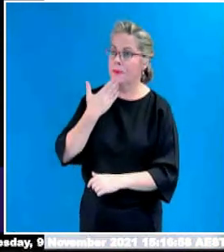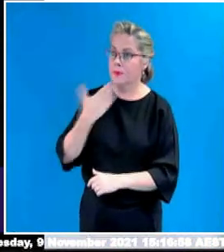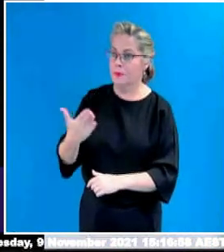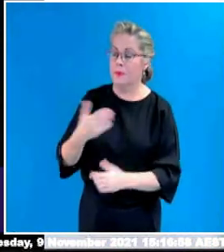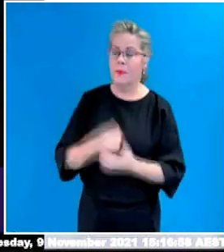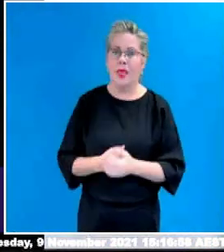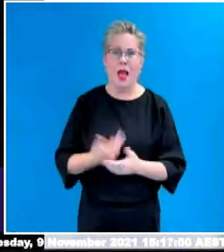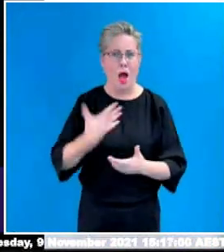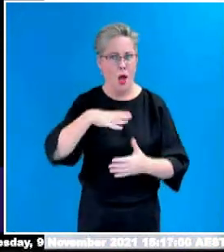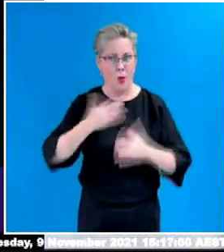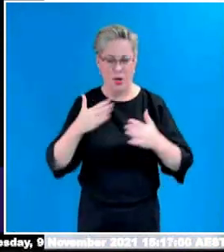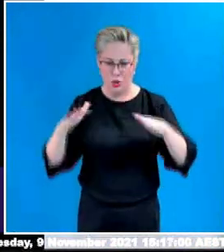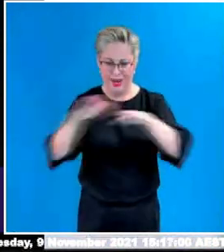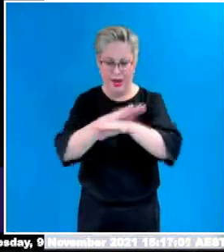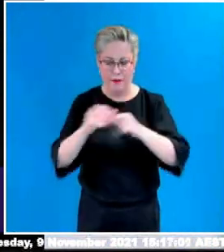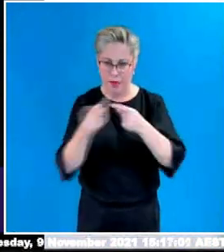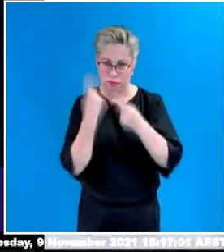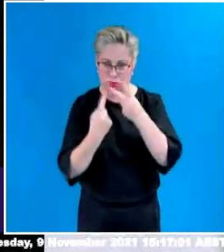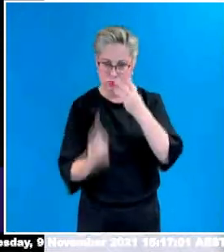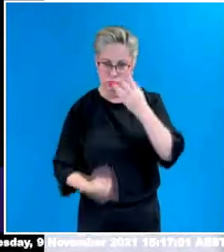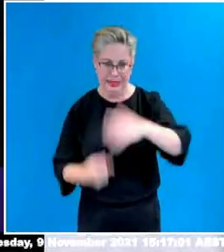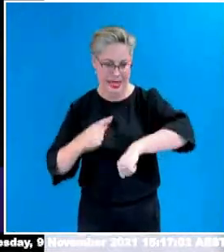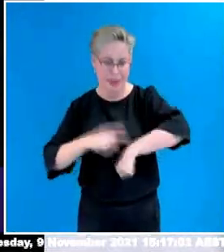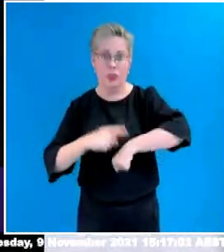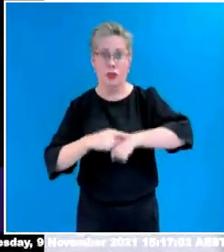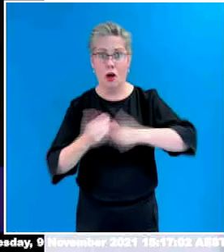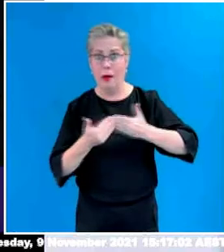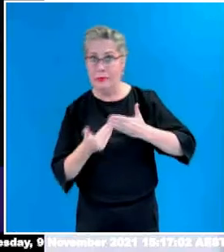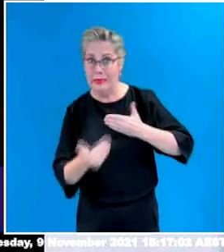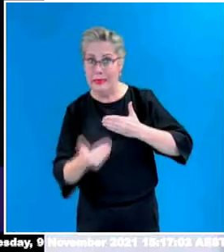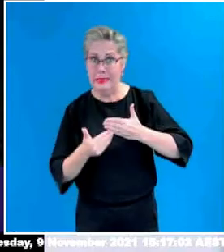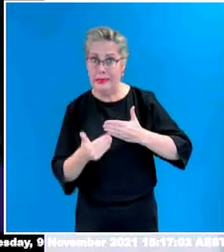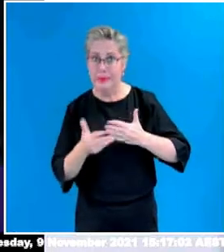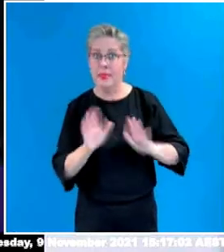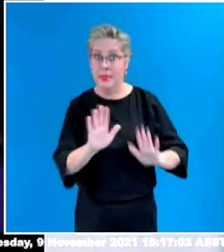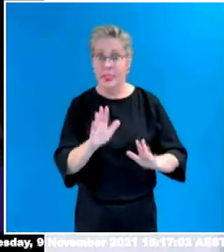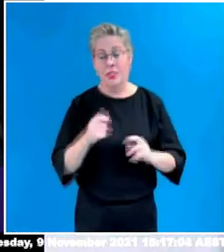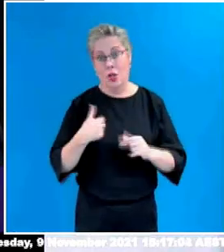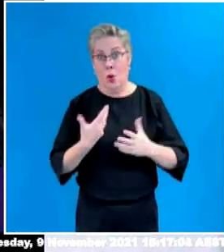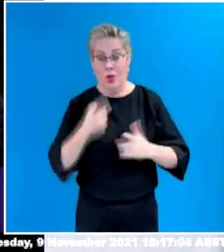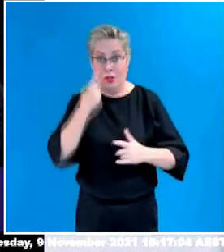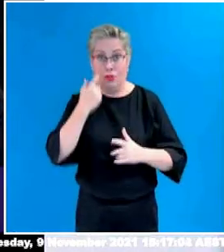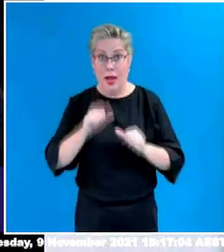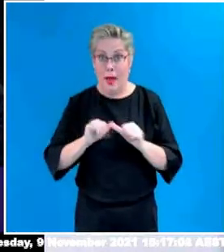So I will do my best to work through it. The next topic is the Australian Government's view